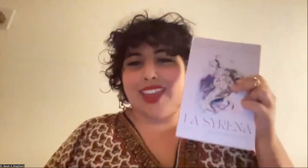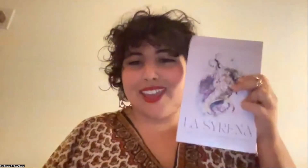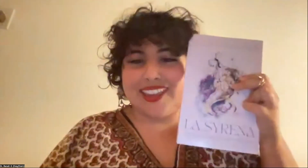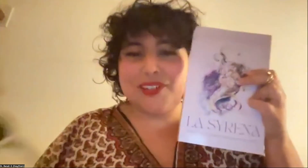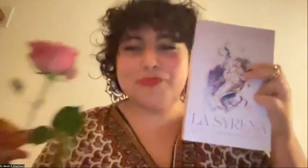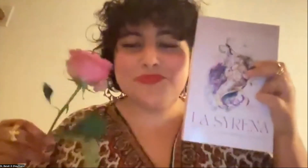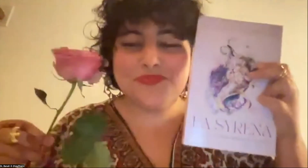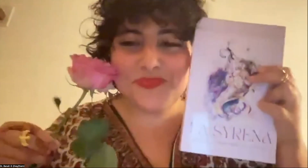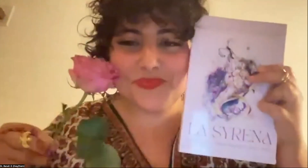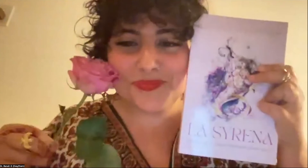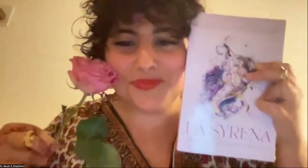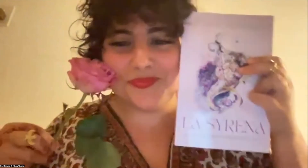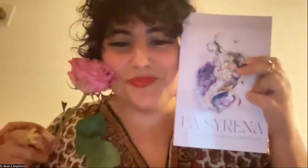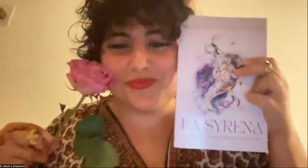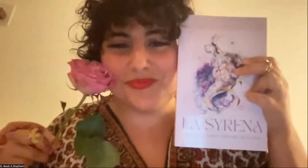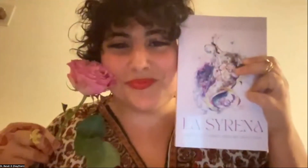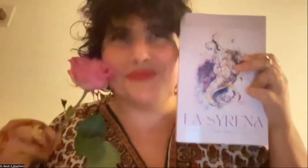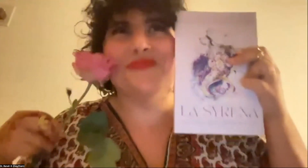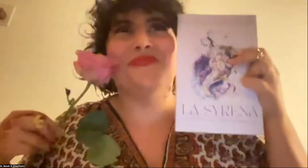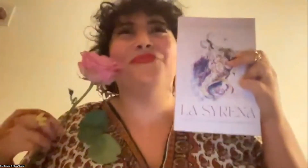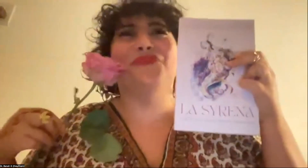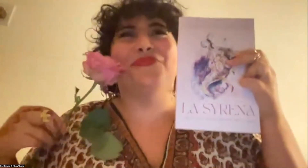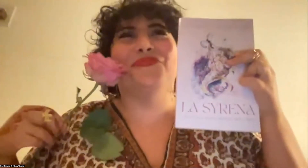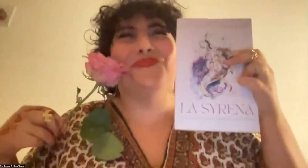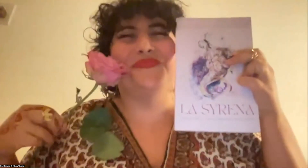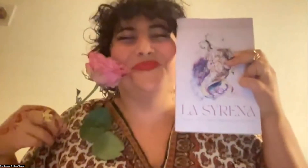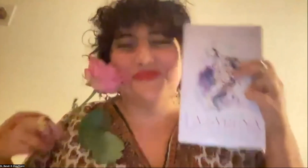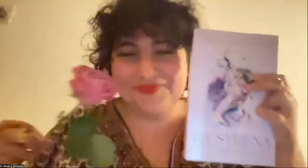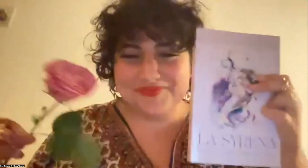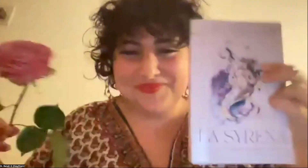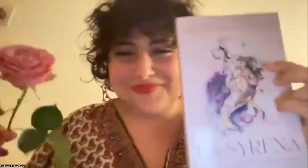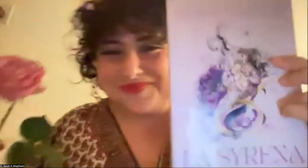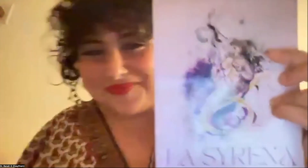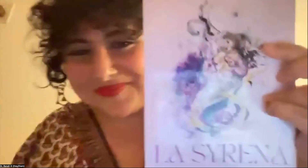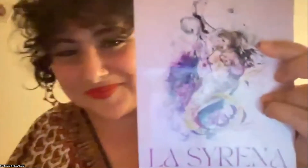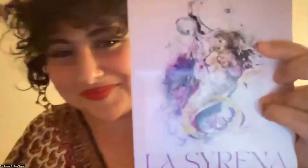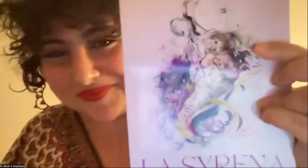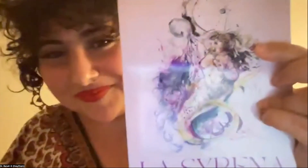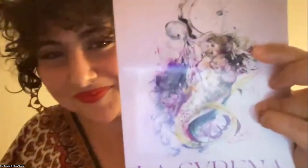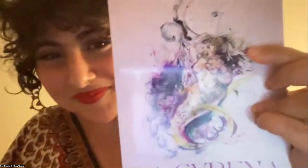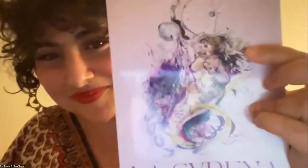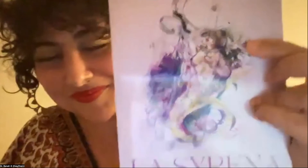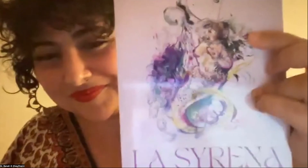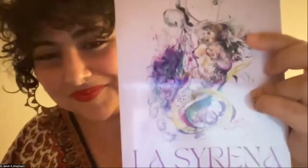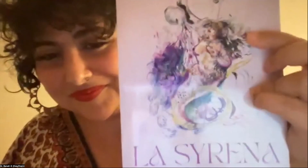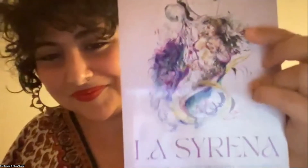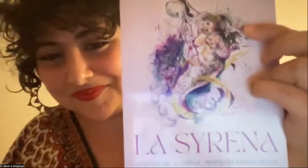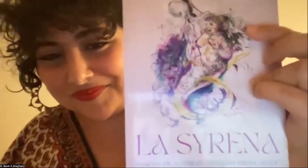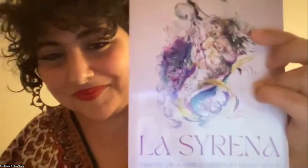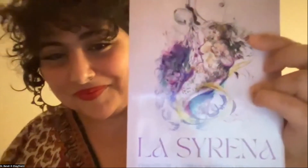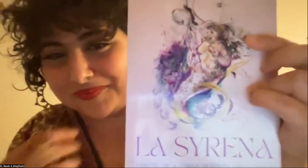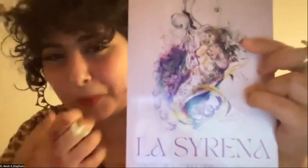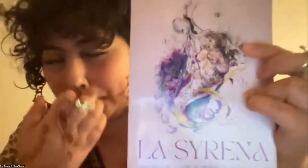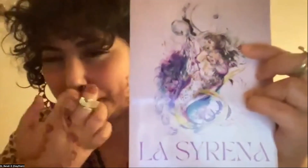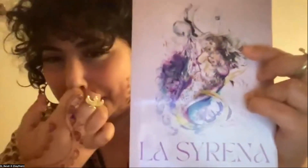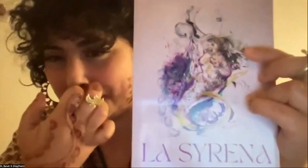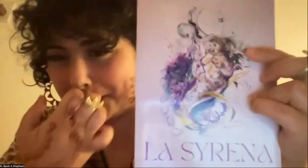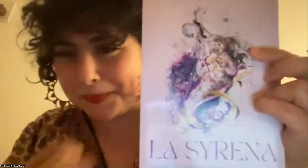Shalini has put it. The cover is amazing. The book is amazing. And we're so glad that you read pieces